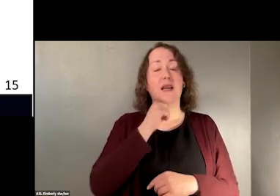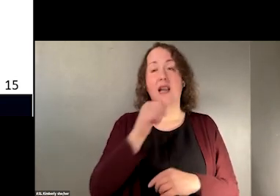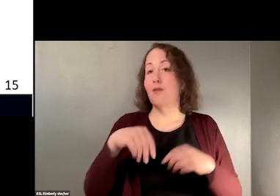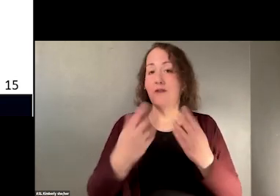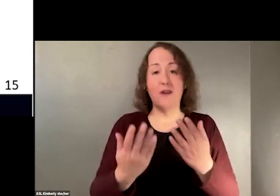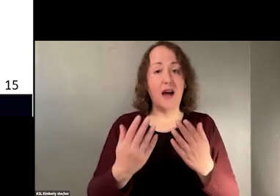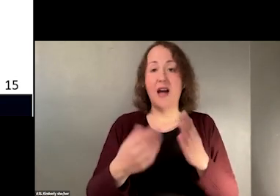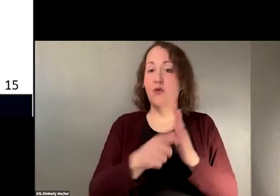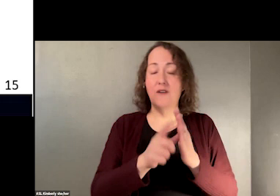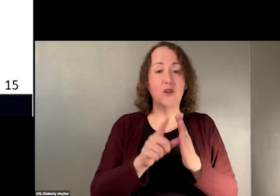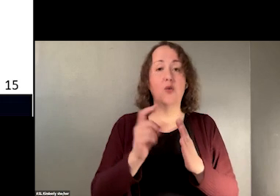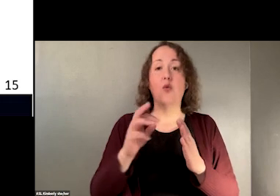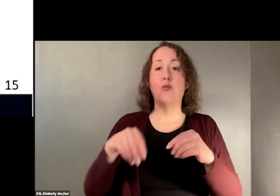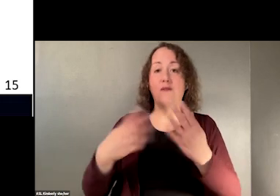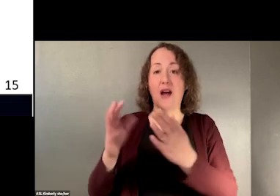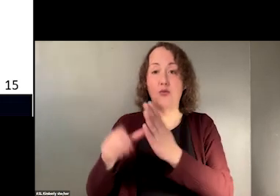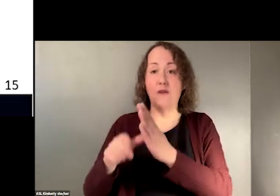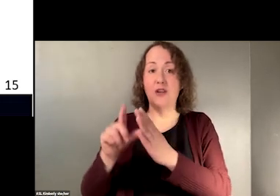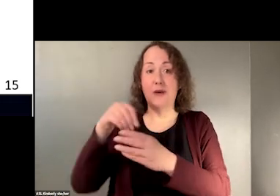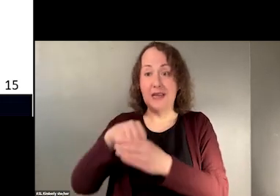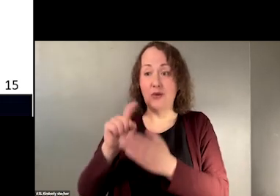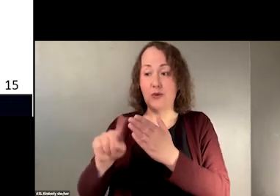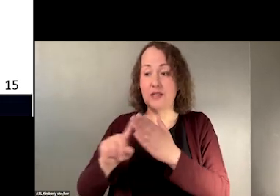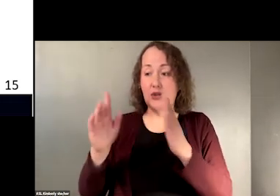in Research.gov without first being added to a meeting.